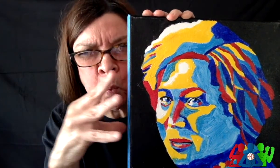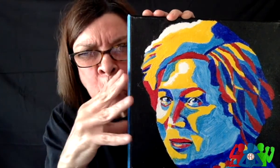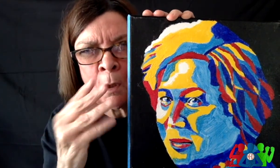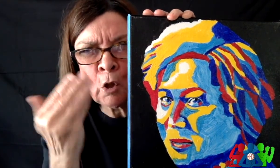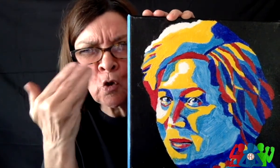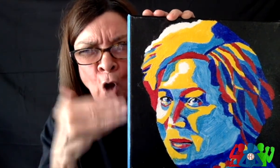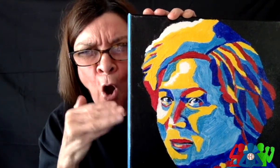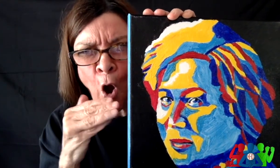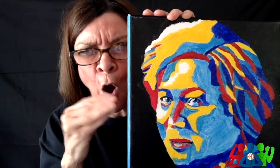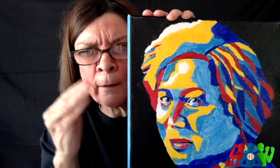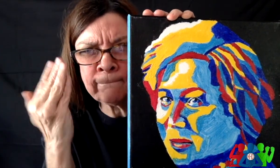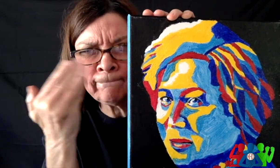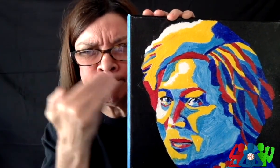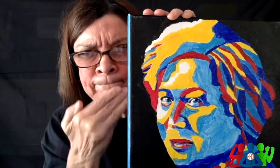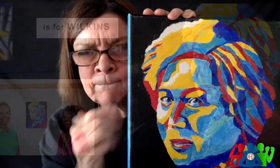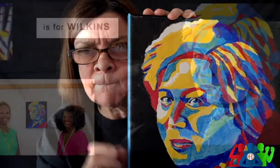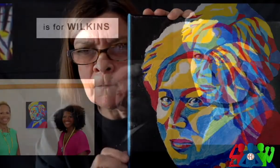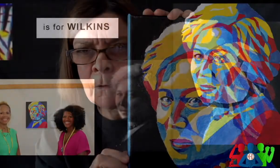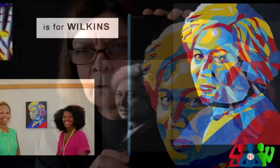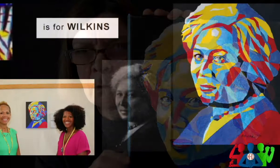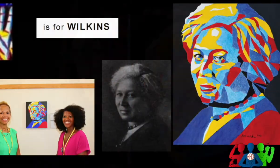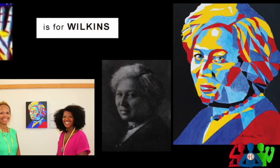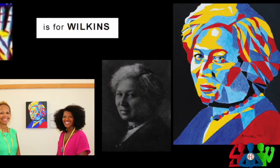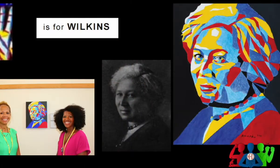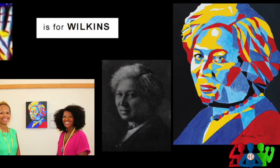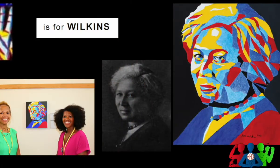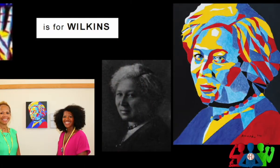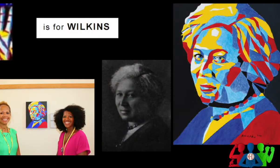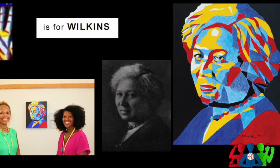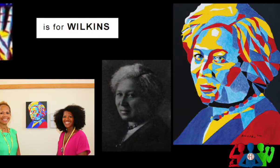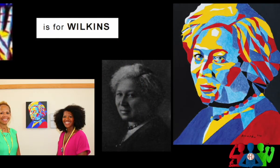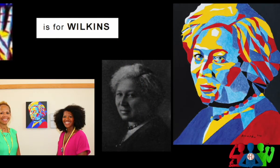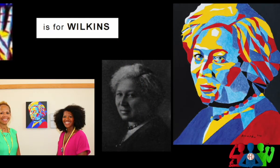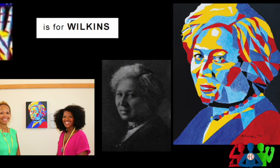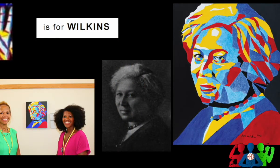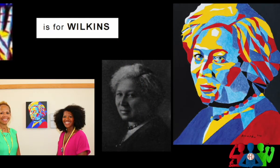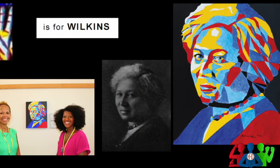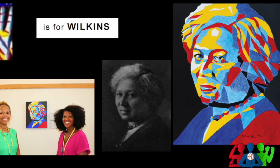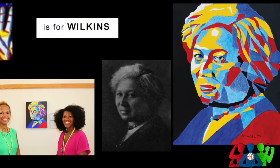the hair, lightness, darkness coming through.